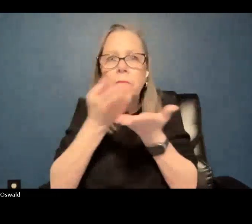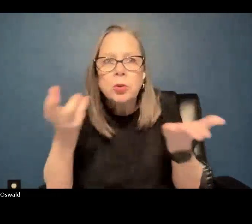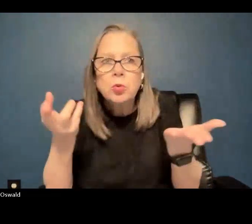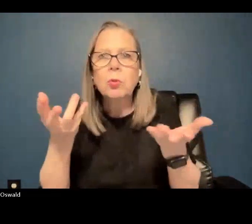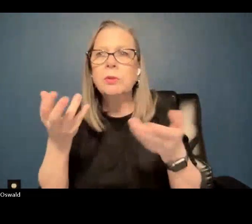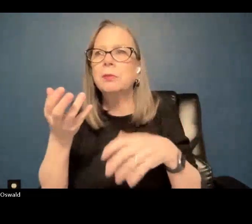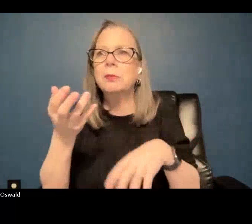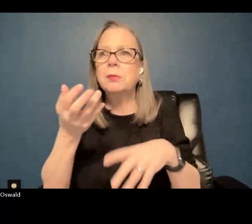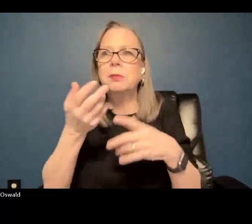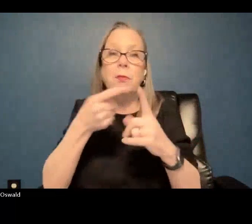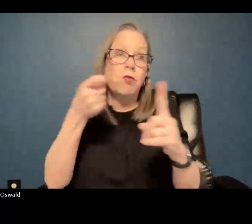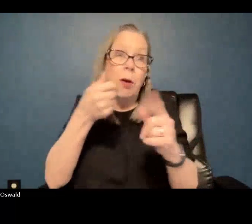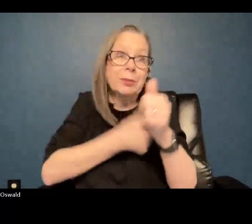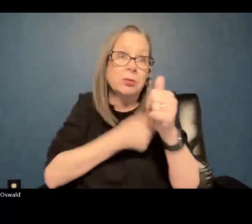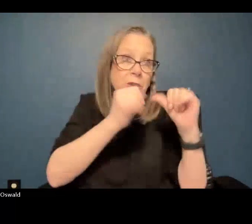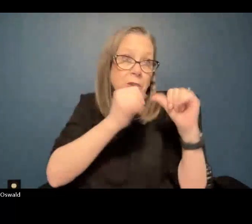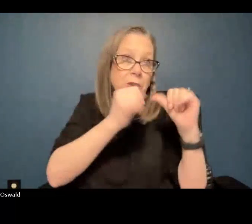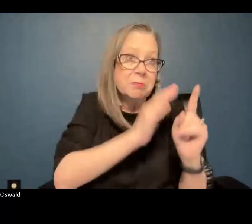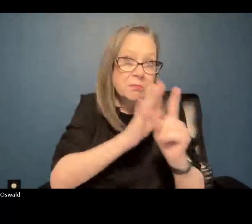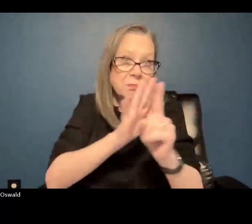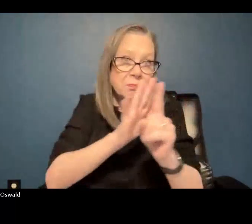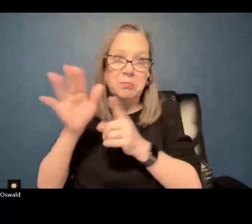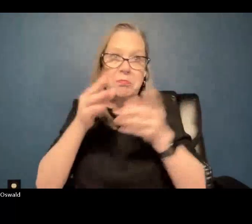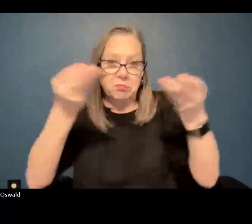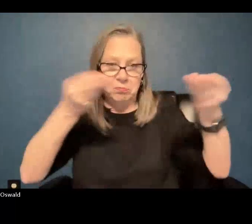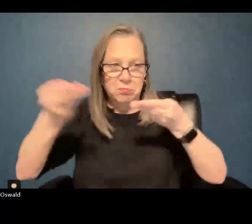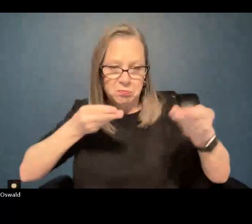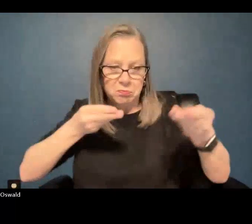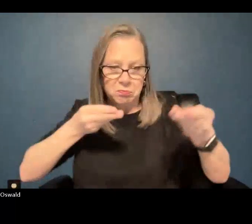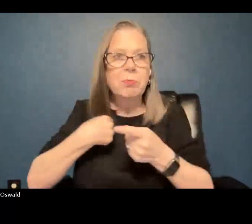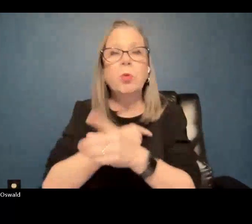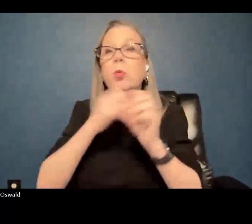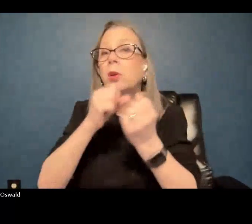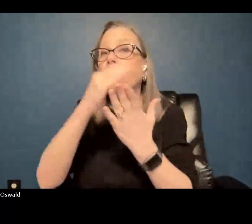Which there was a section that we were able to list any of our activities or